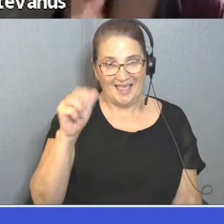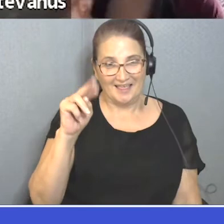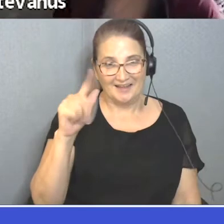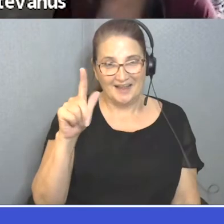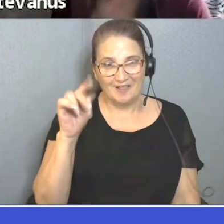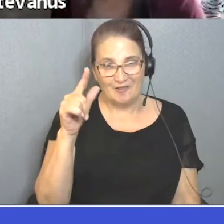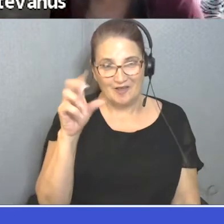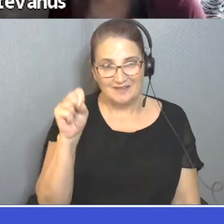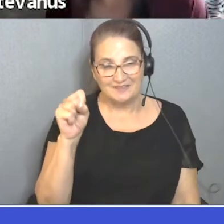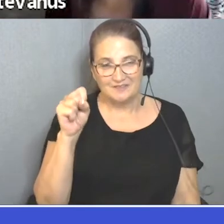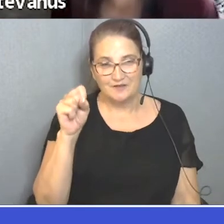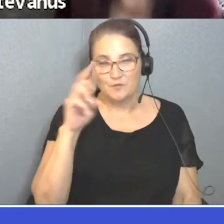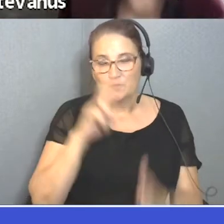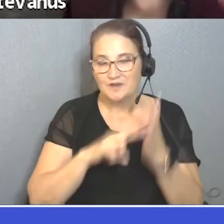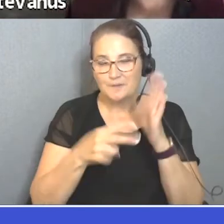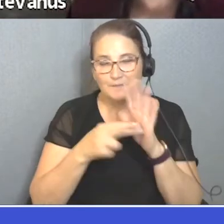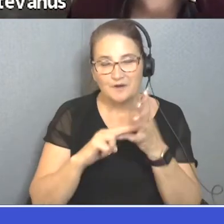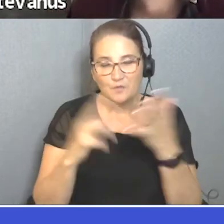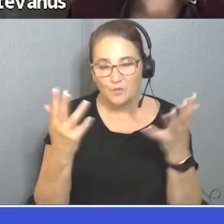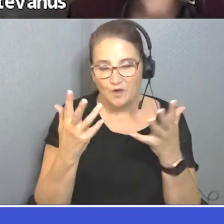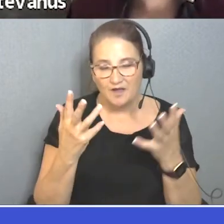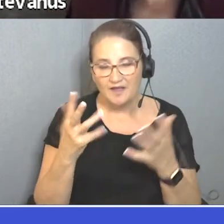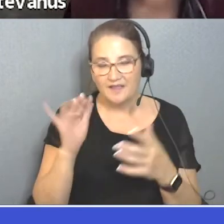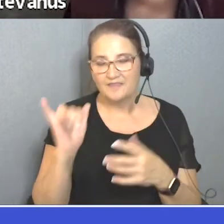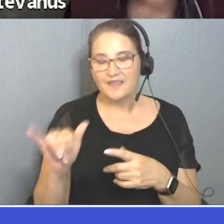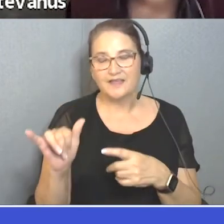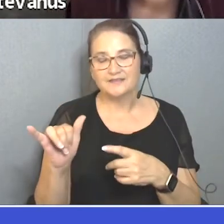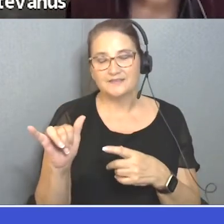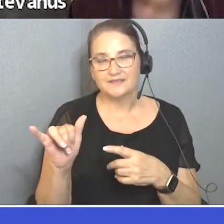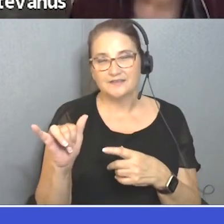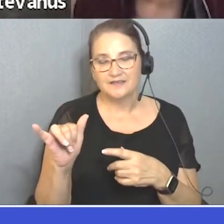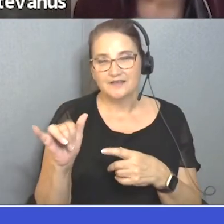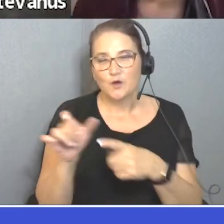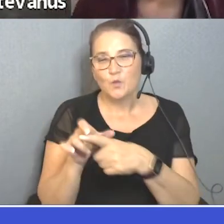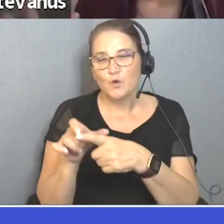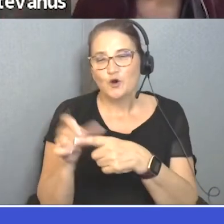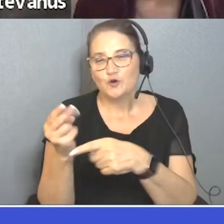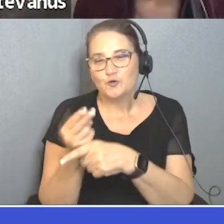Let me explain what analogous research means.